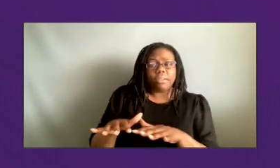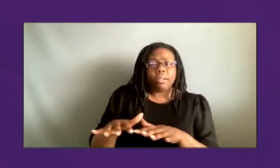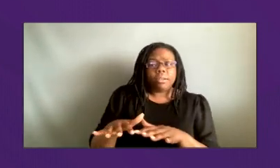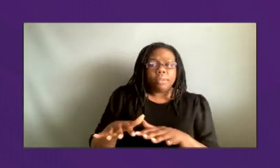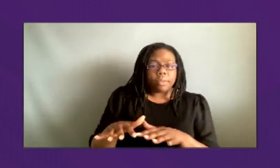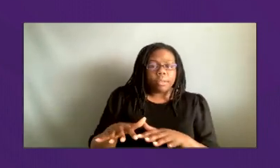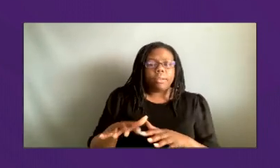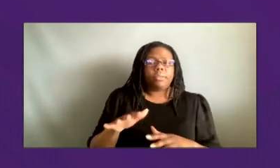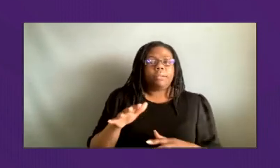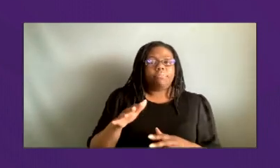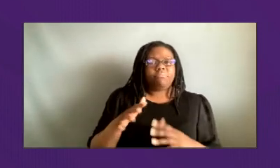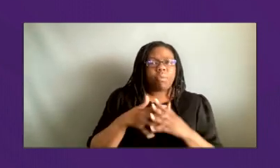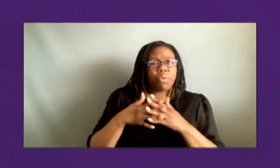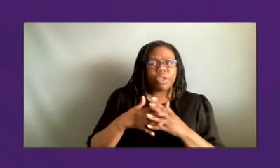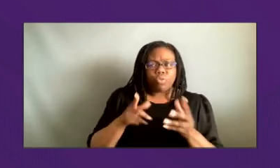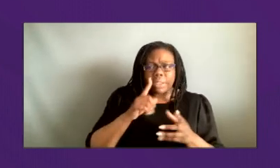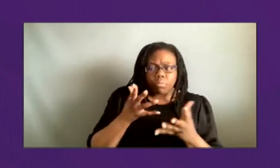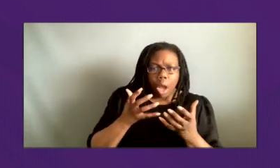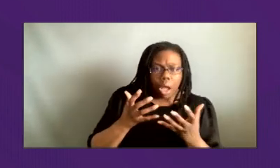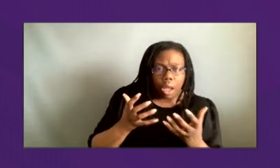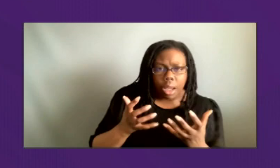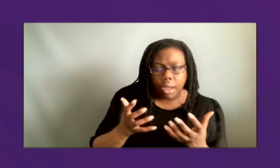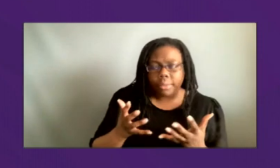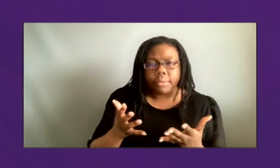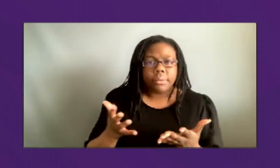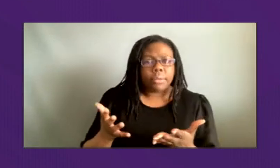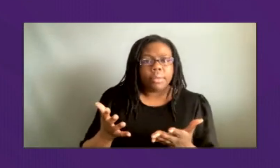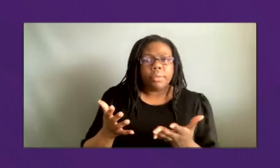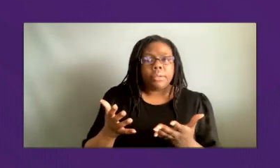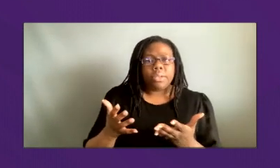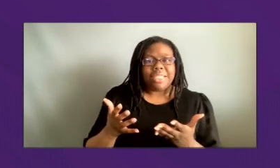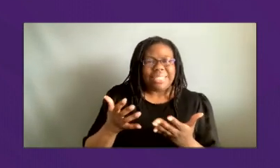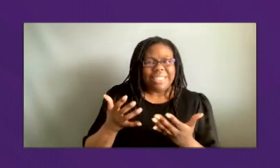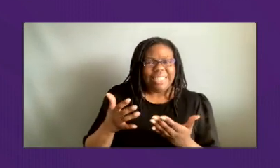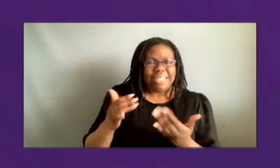southeastern part of the United States, what's now Florida, Alabama, Georgia, Louisiana.